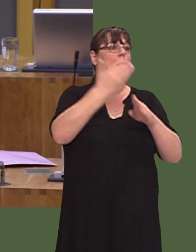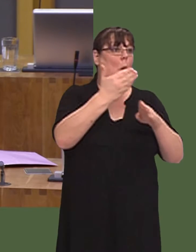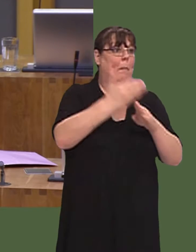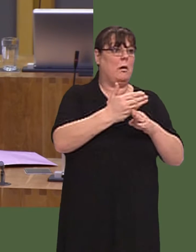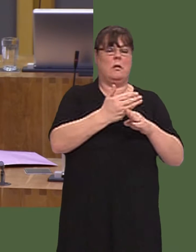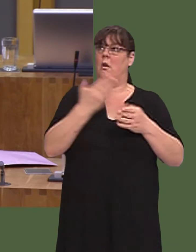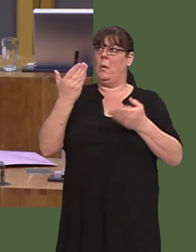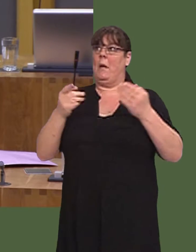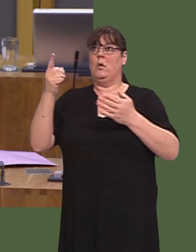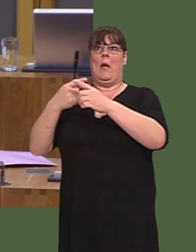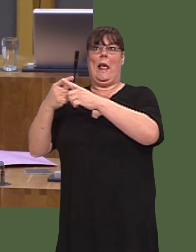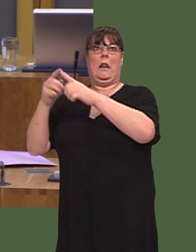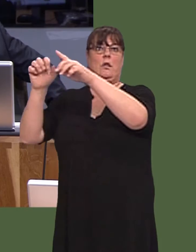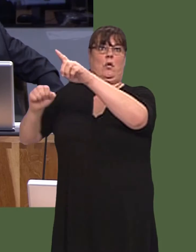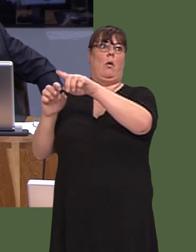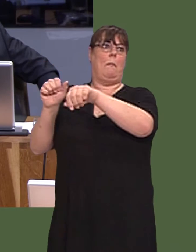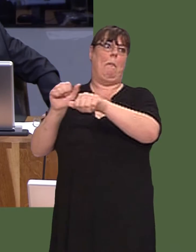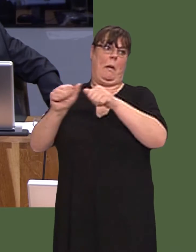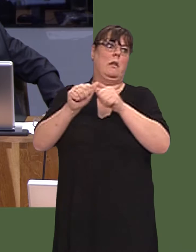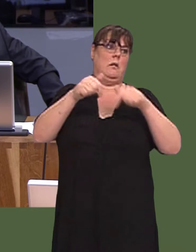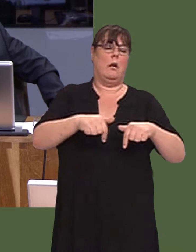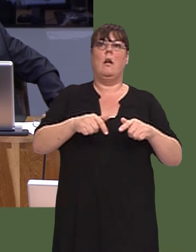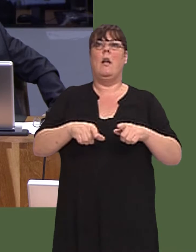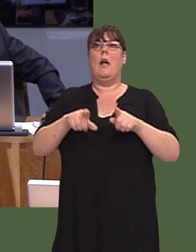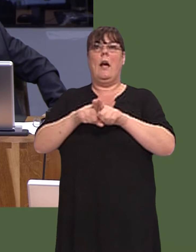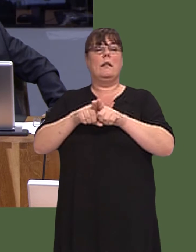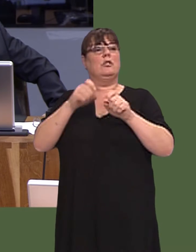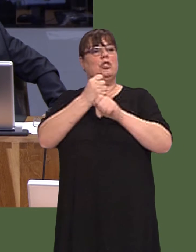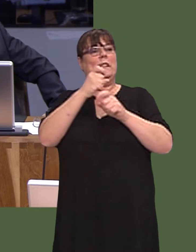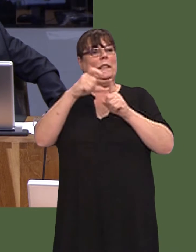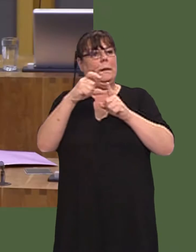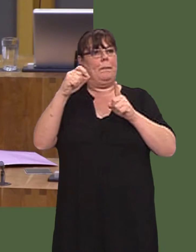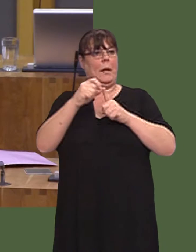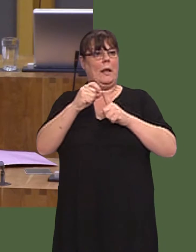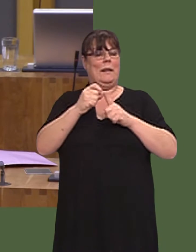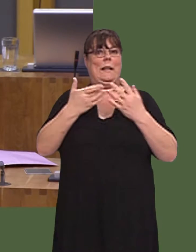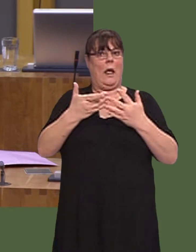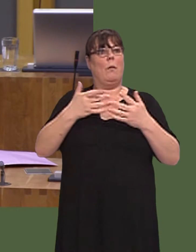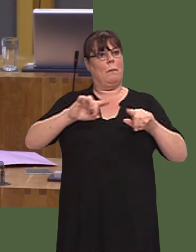best figures for foreign direct investment for 30 years, and GDP is now the challenge.